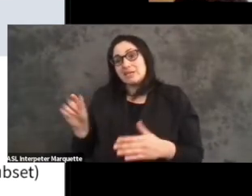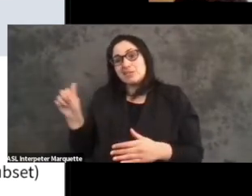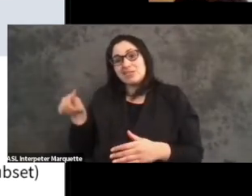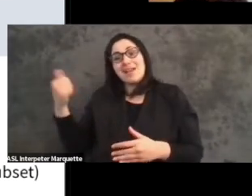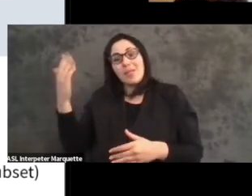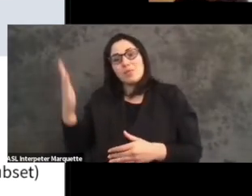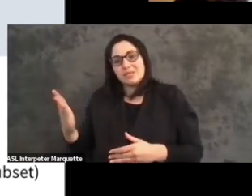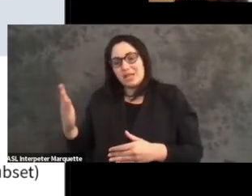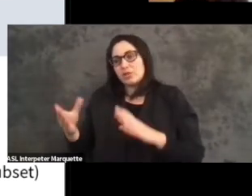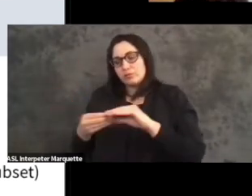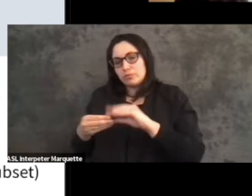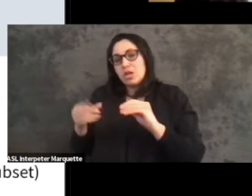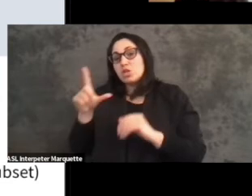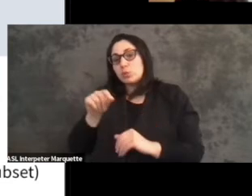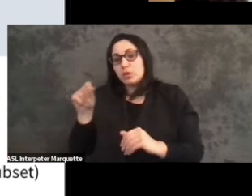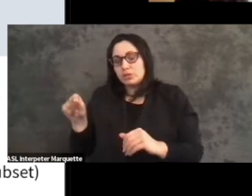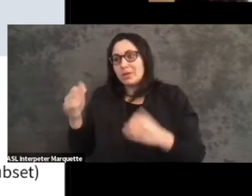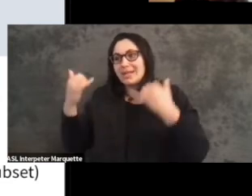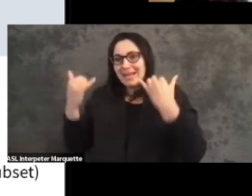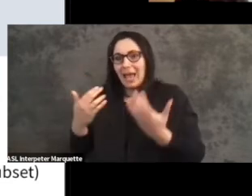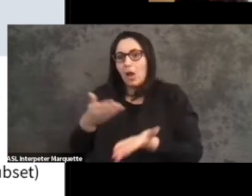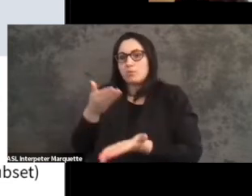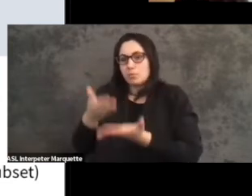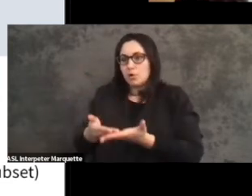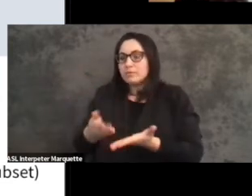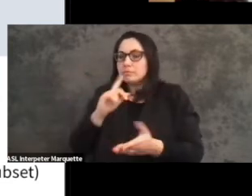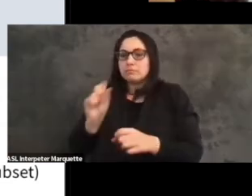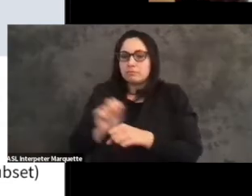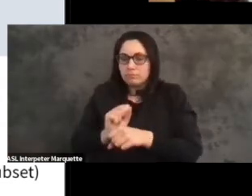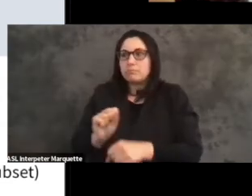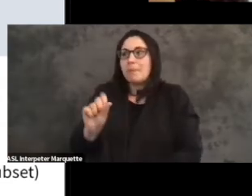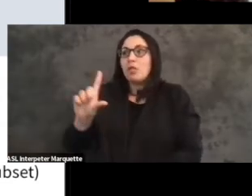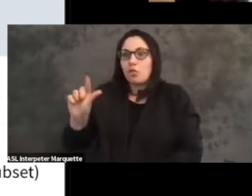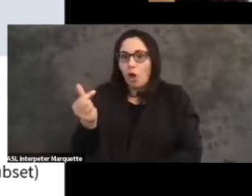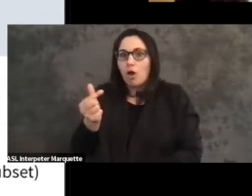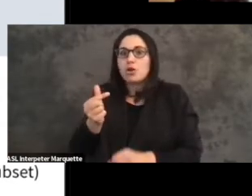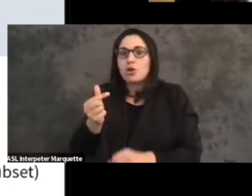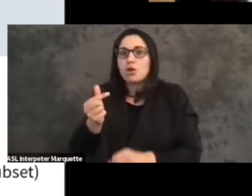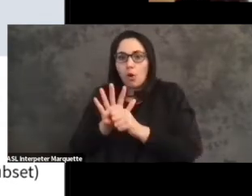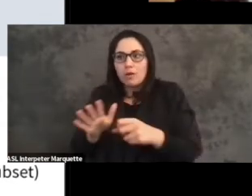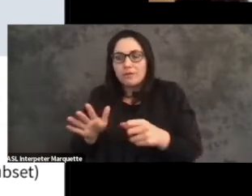forward. And as Michael said, we spent much of 2020 advocating that Long COVID exists.